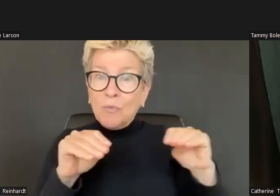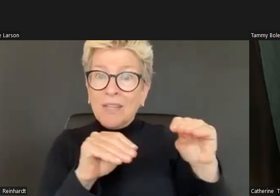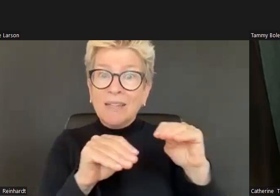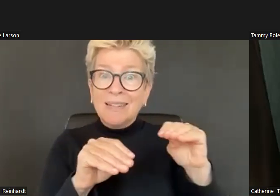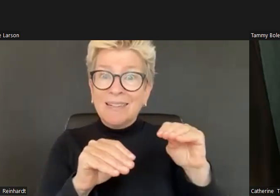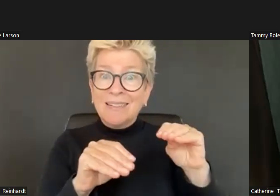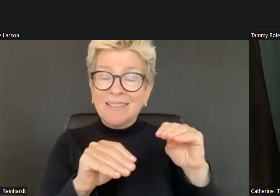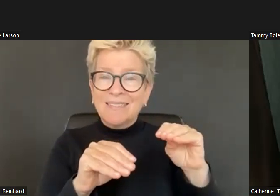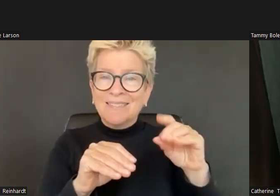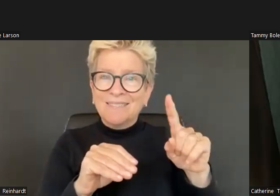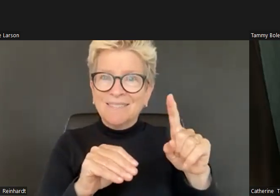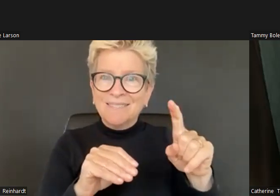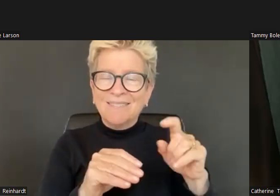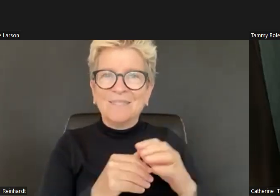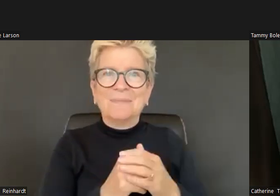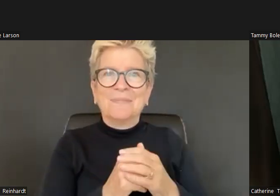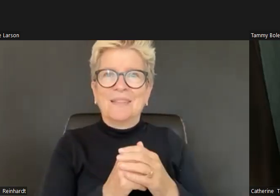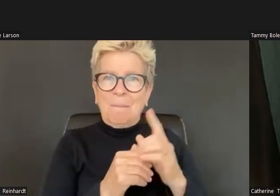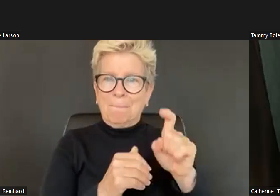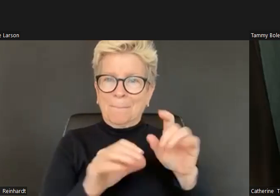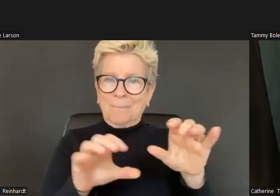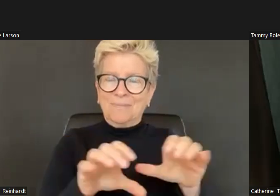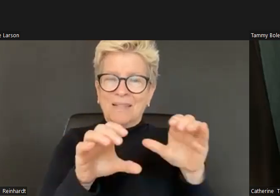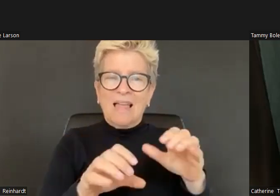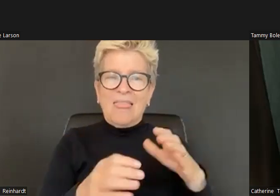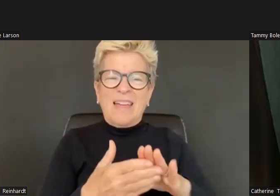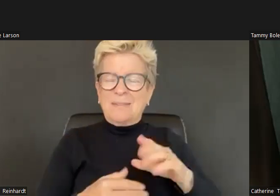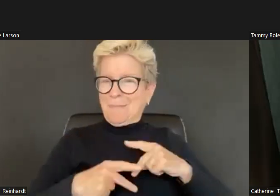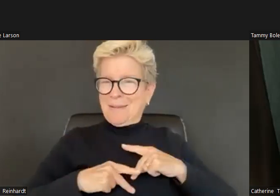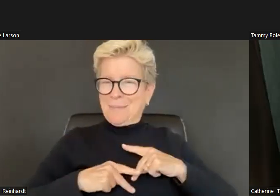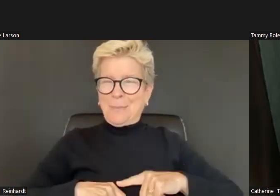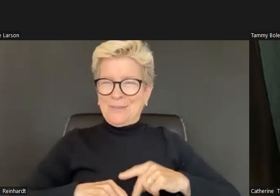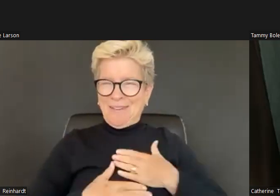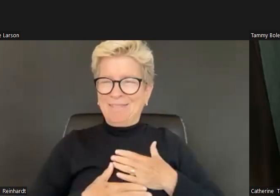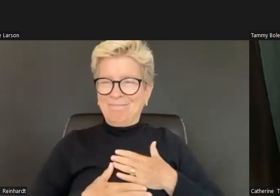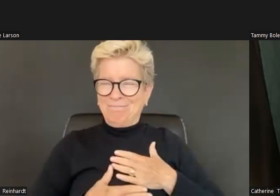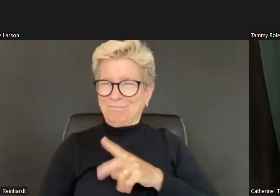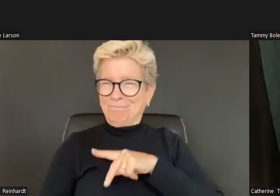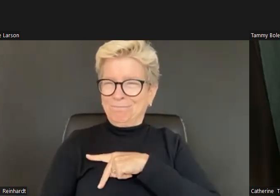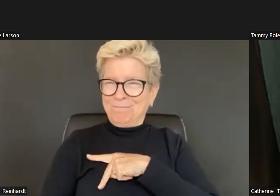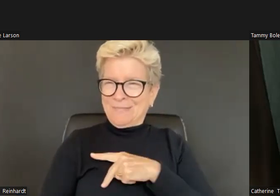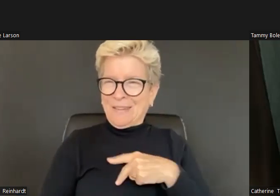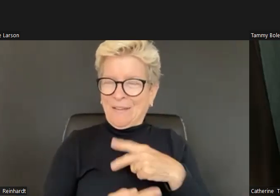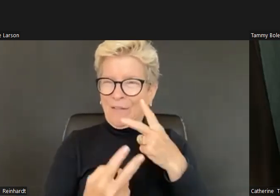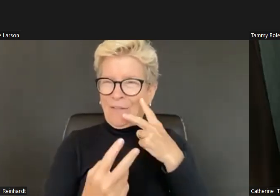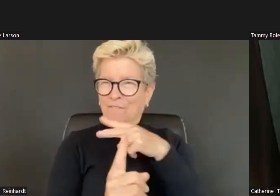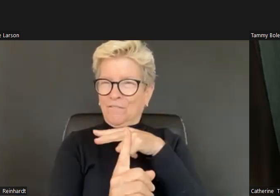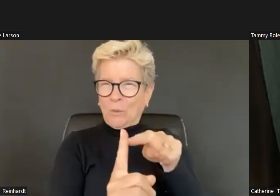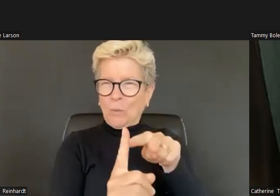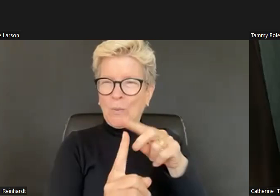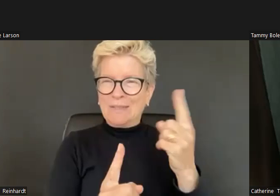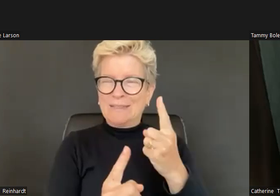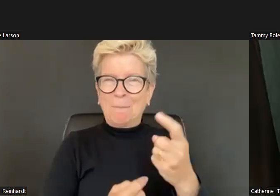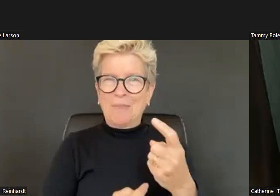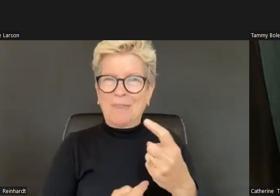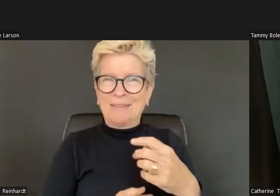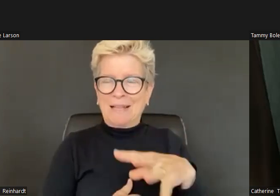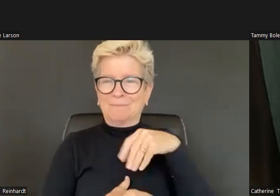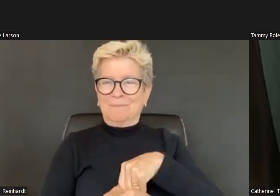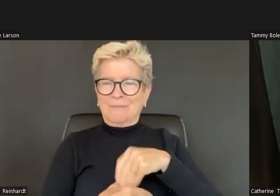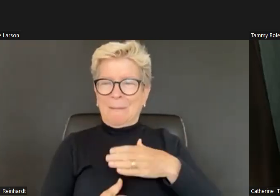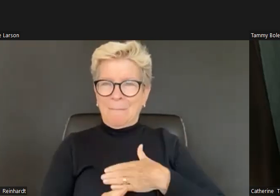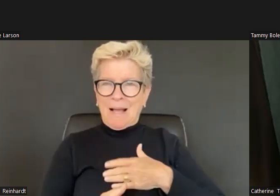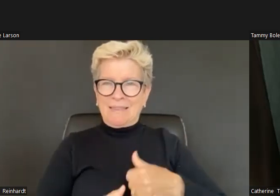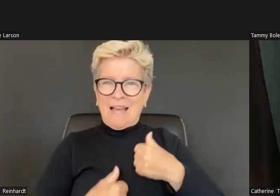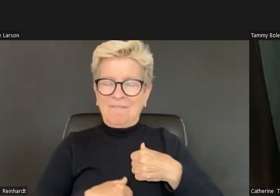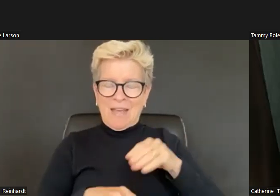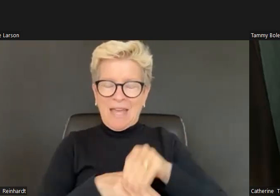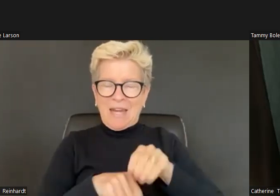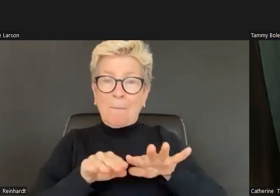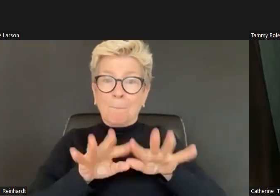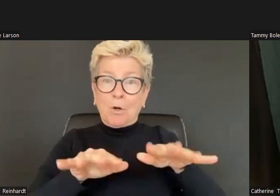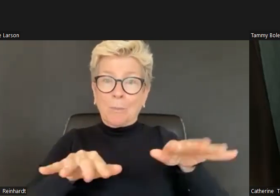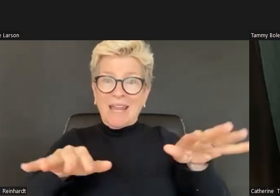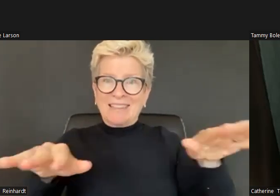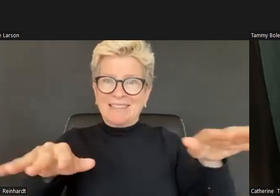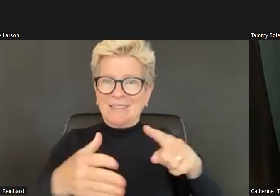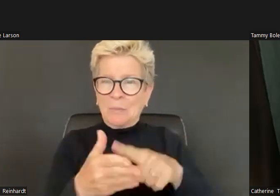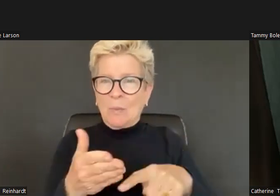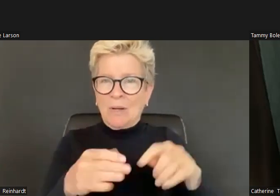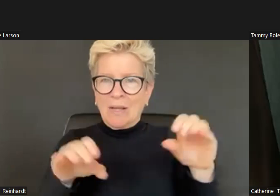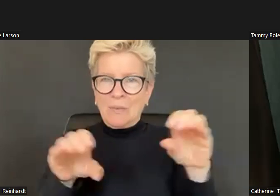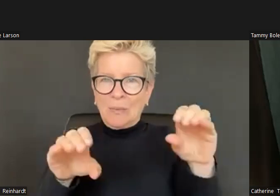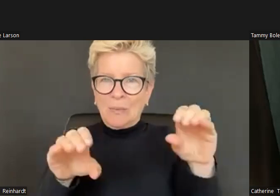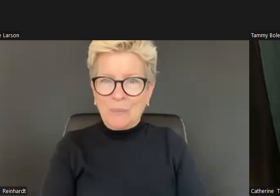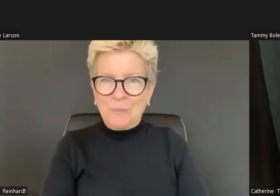I will be asking them how how's your body feeling? Are you taking note of have they moved today?